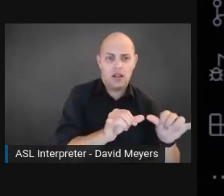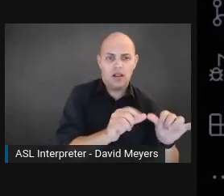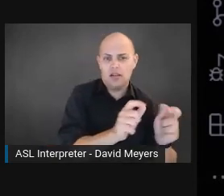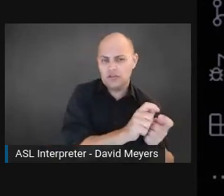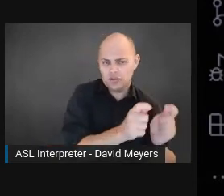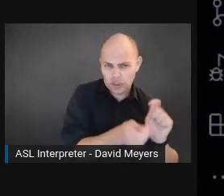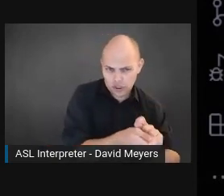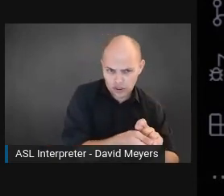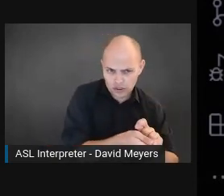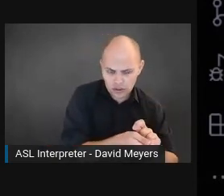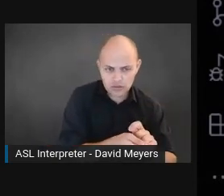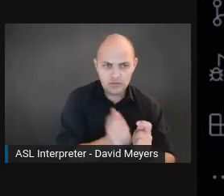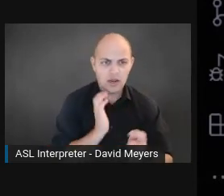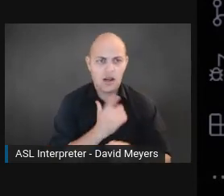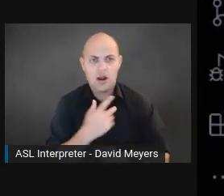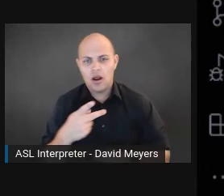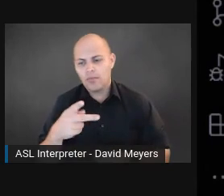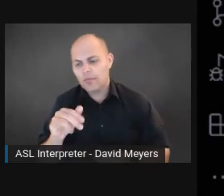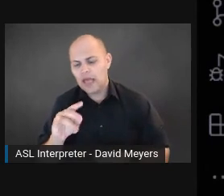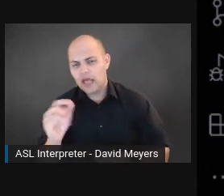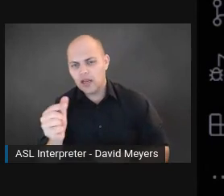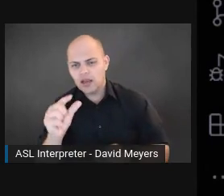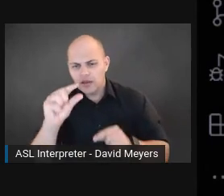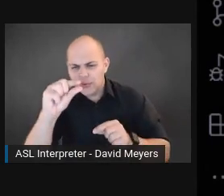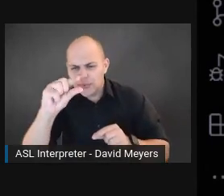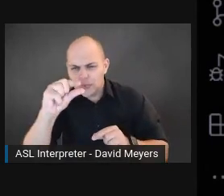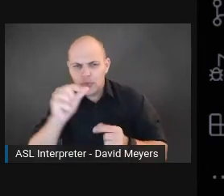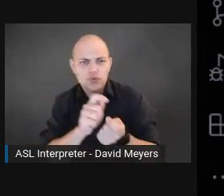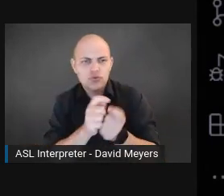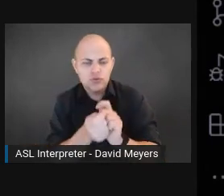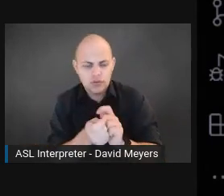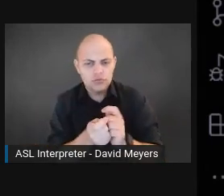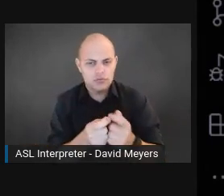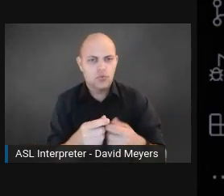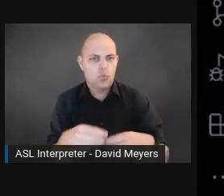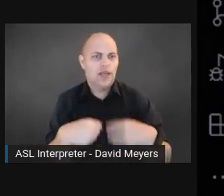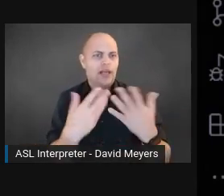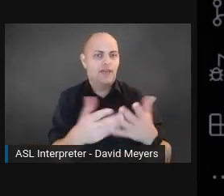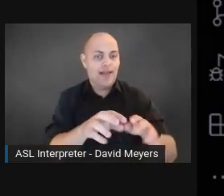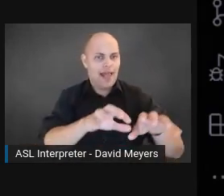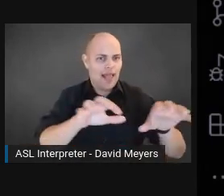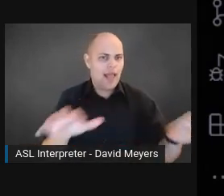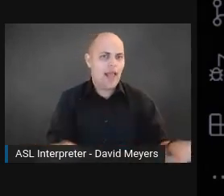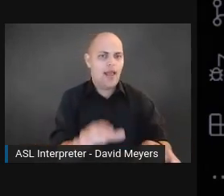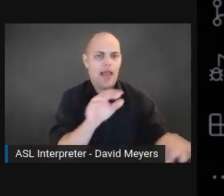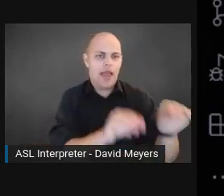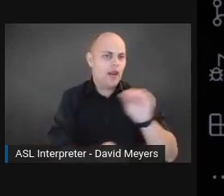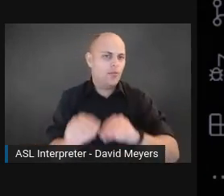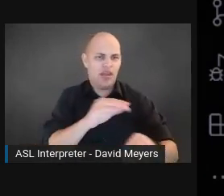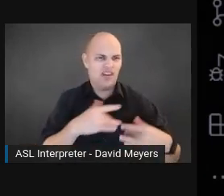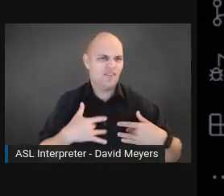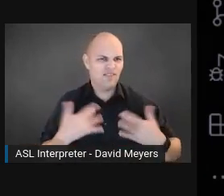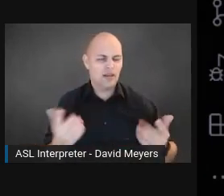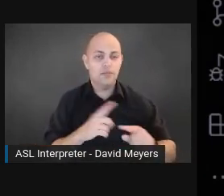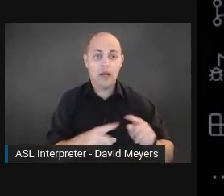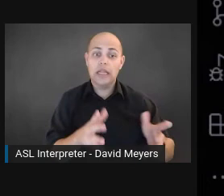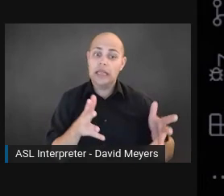and we change our height and that's what allows it to have that animated effect. However, we don't want to leave that as the only way we do things